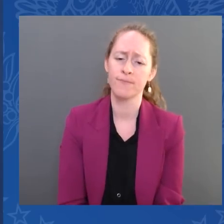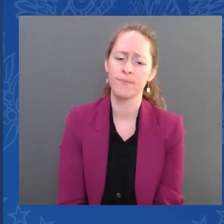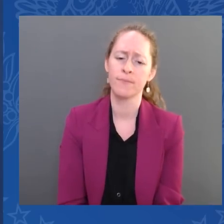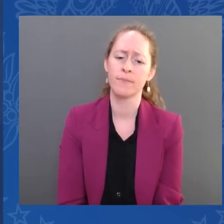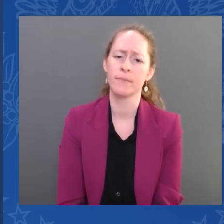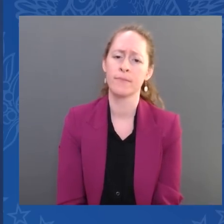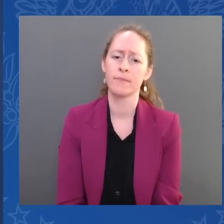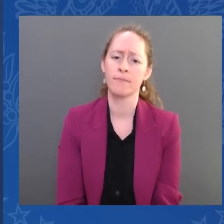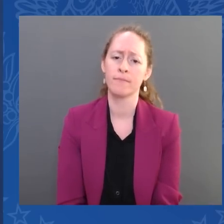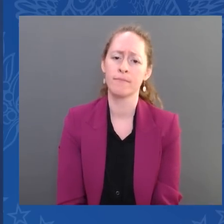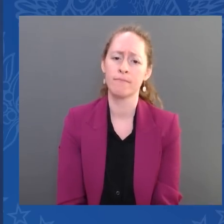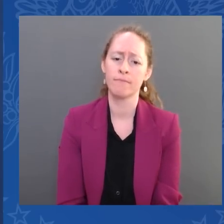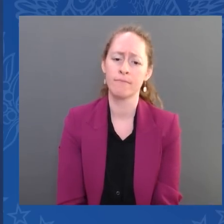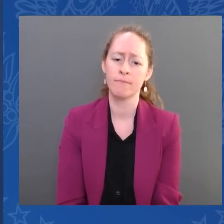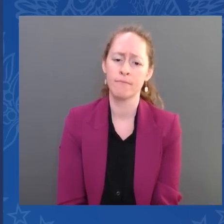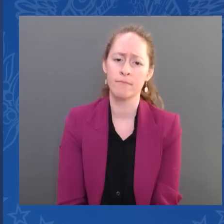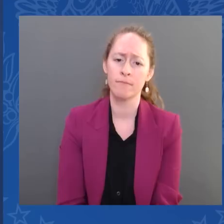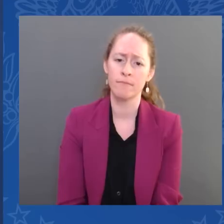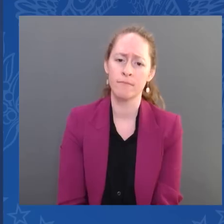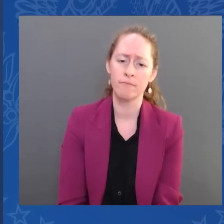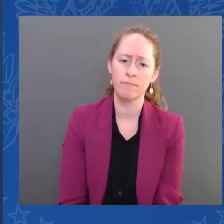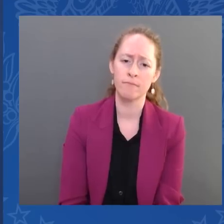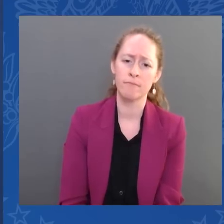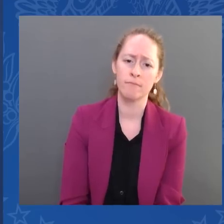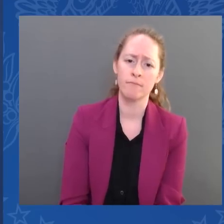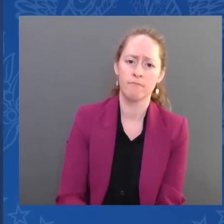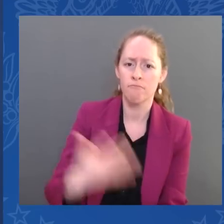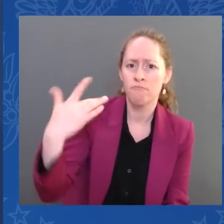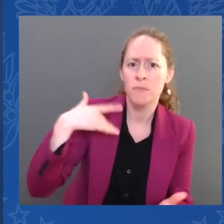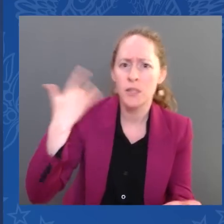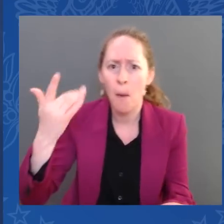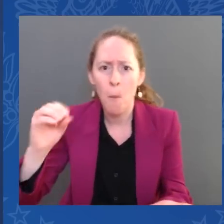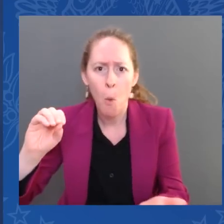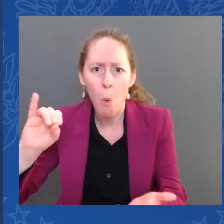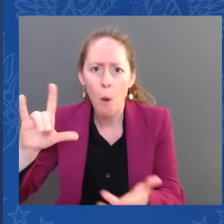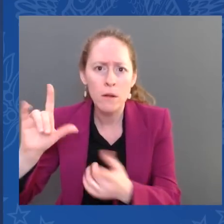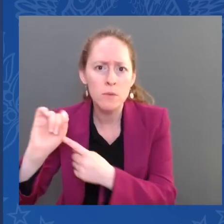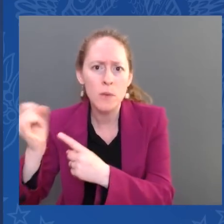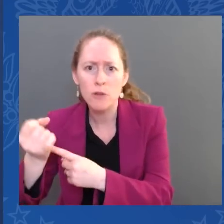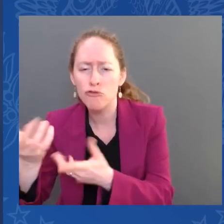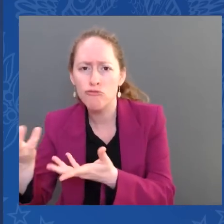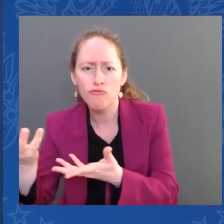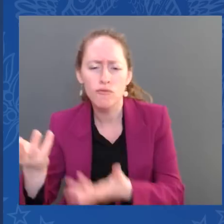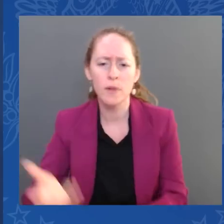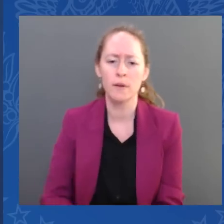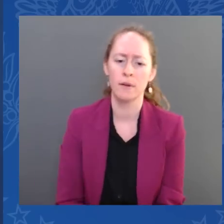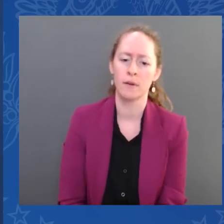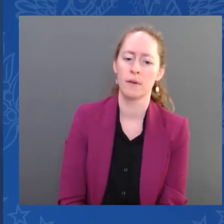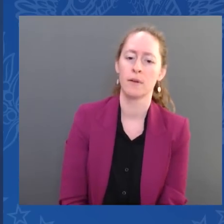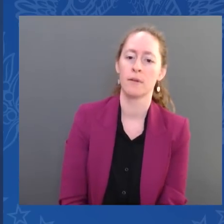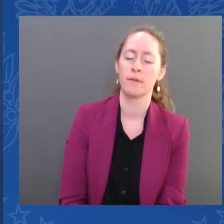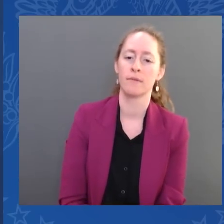of late, that they're going to increase production. So, I don't know enough to know whether it's enough, but I know it's positive.